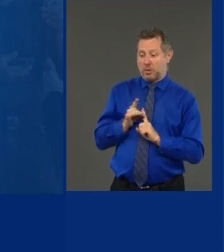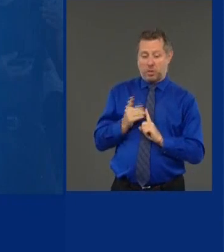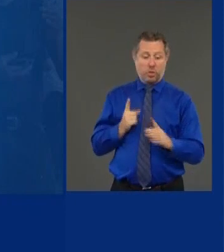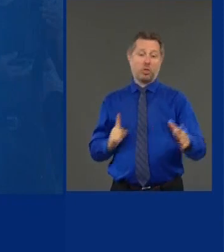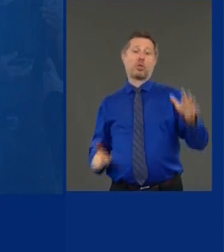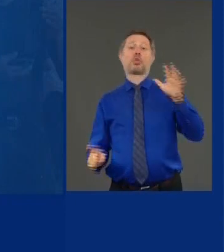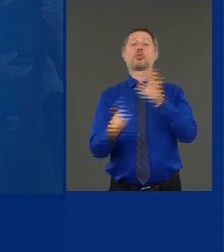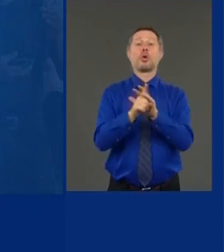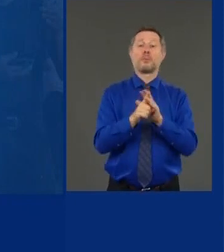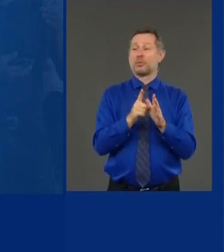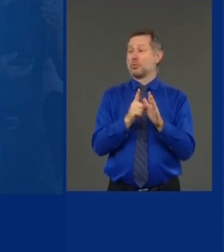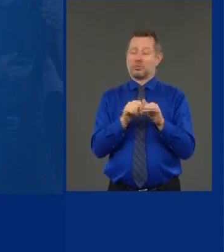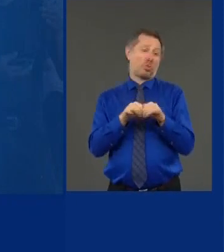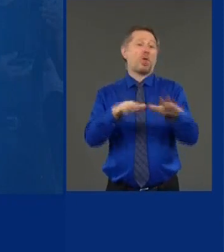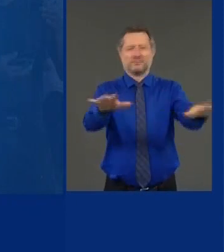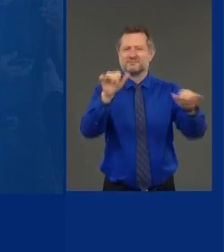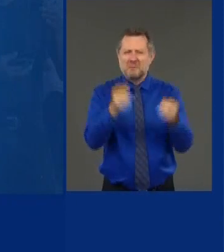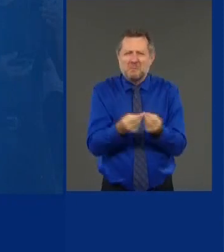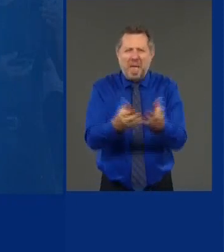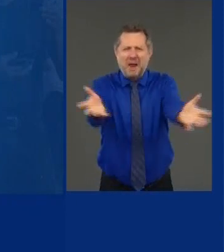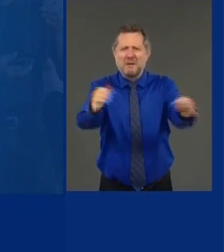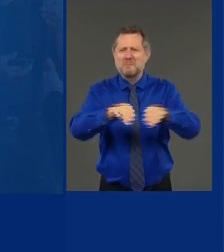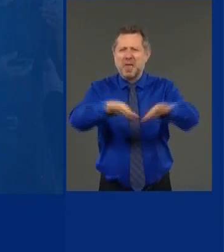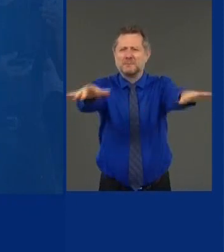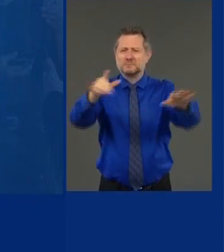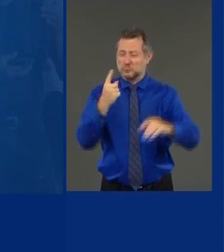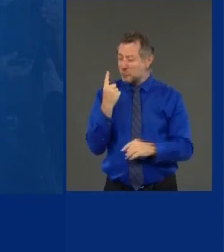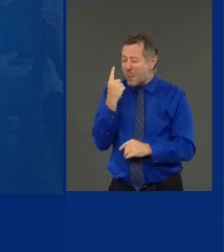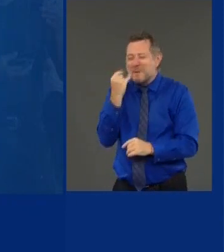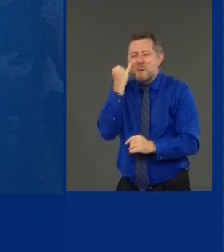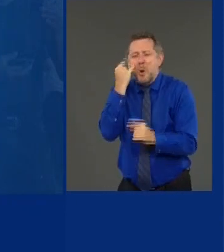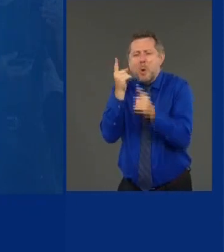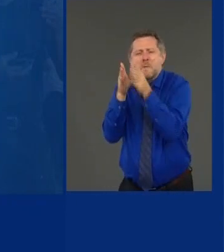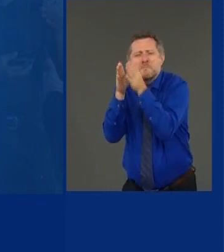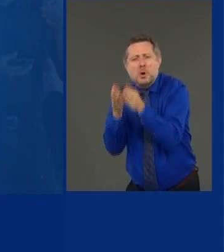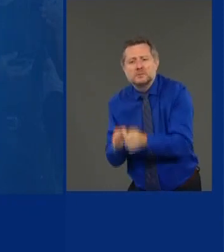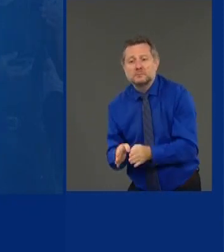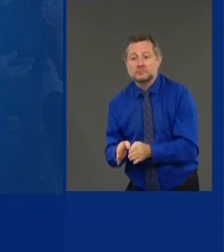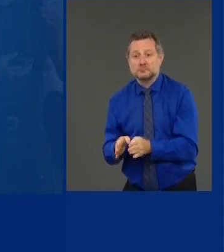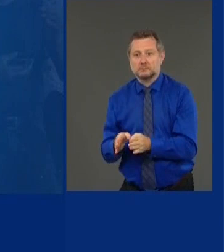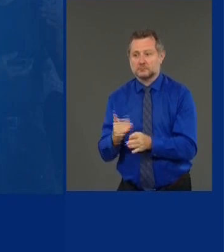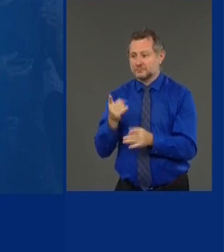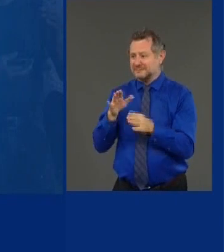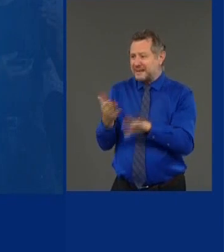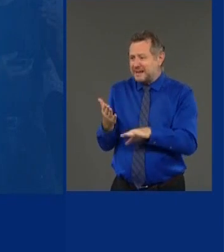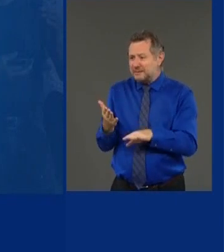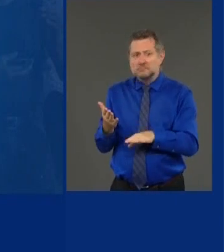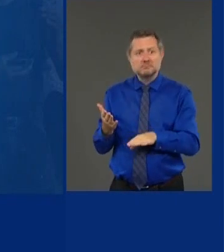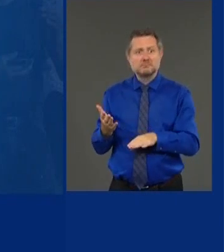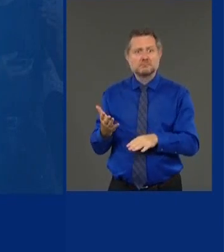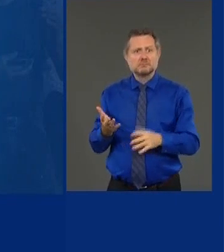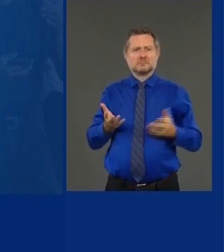HEALTH, IT VIOLATES COMMON DECENCY. LOOK AT ALL THE PEOPLE YOU ENDANGERED.